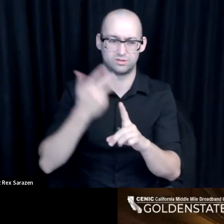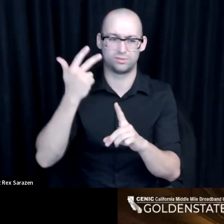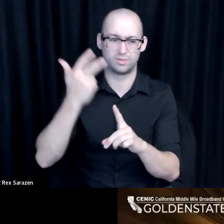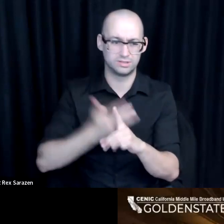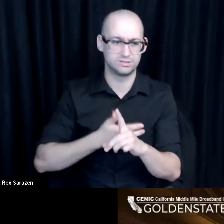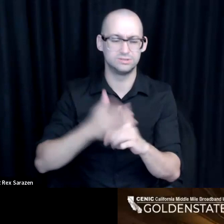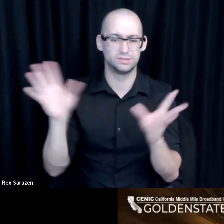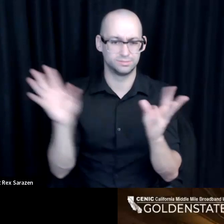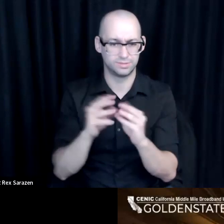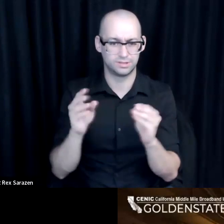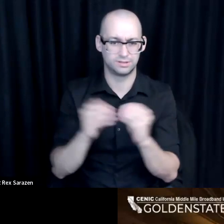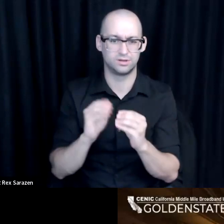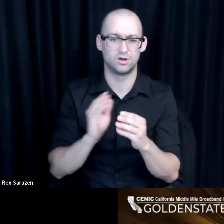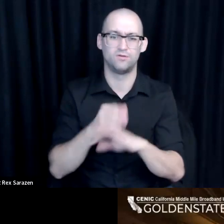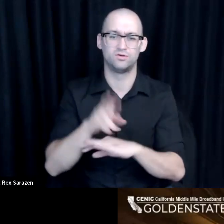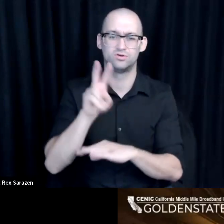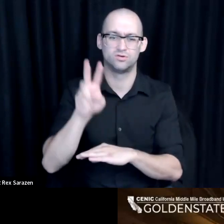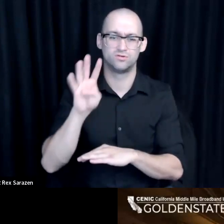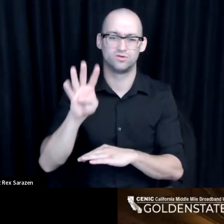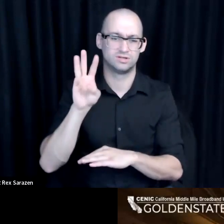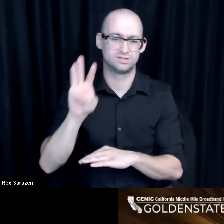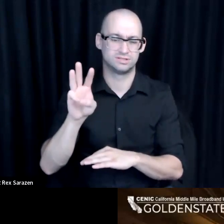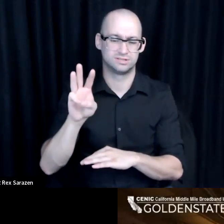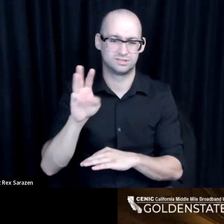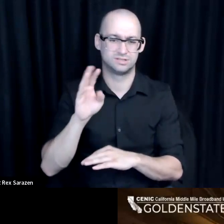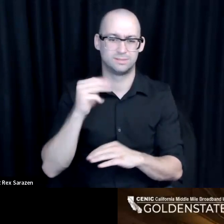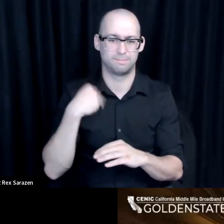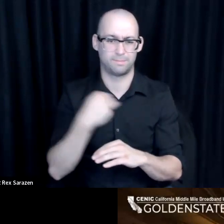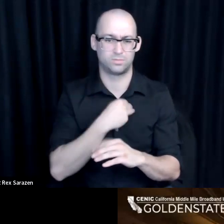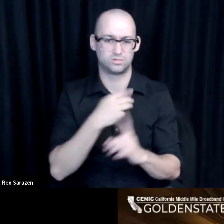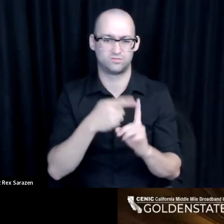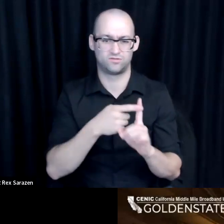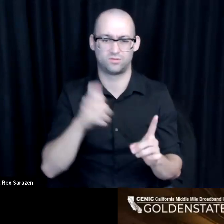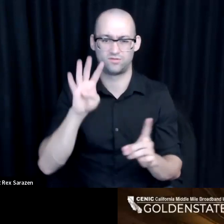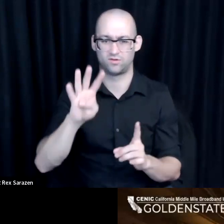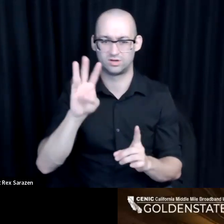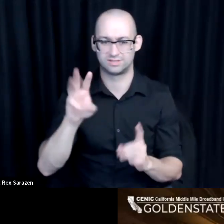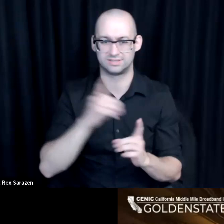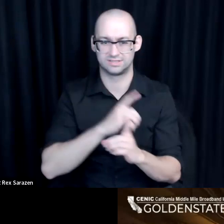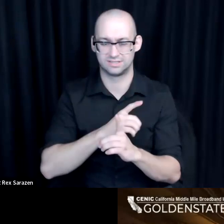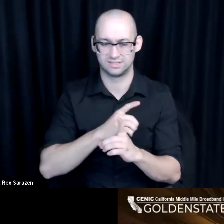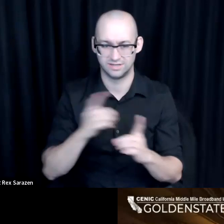they have included 246 Tribal members from 46 different reservations building broadband. And